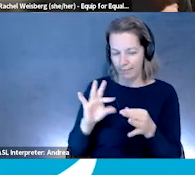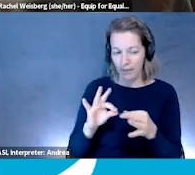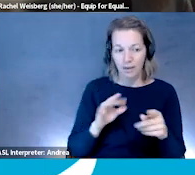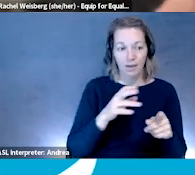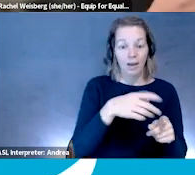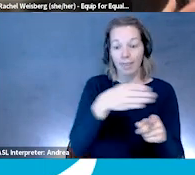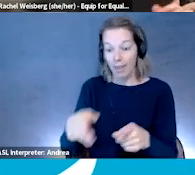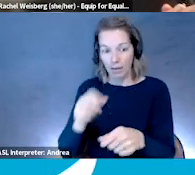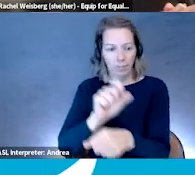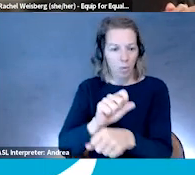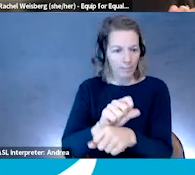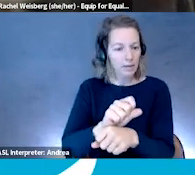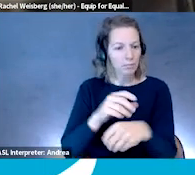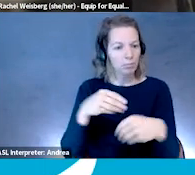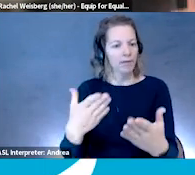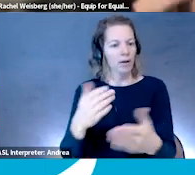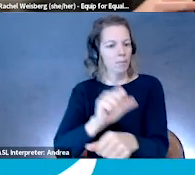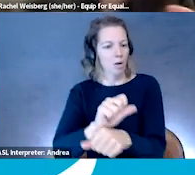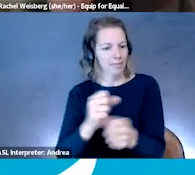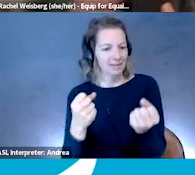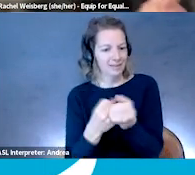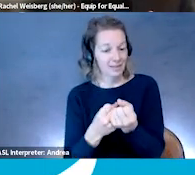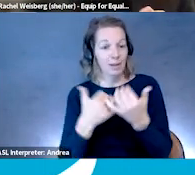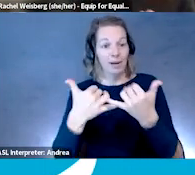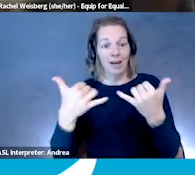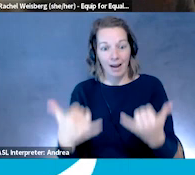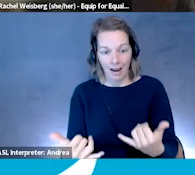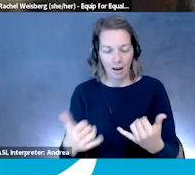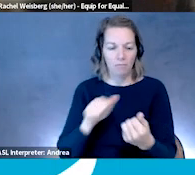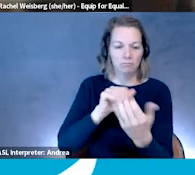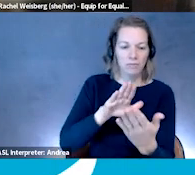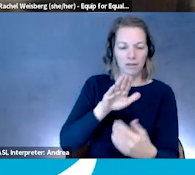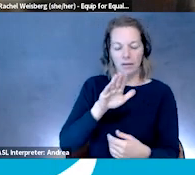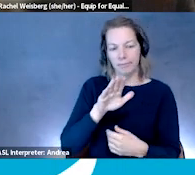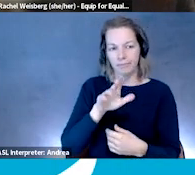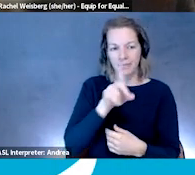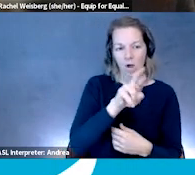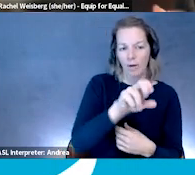CLINIC. NOW WE ARE ABLE TO ADDRESS FOLKS WITH TRANSITION SERVICES THROUGH